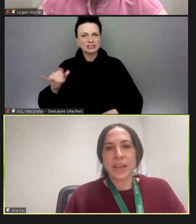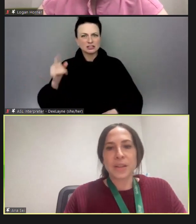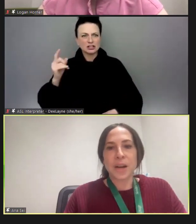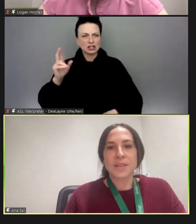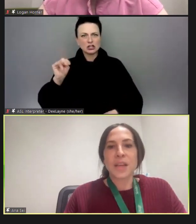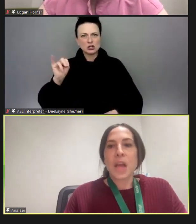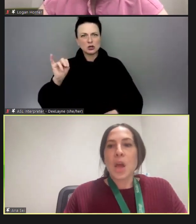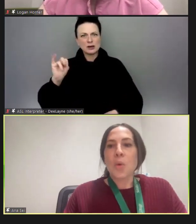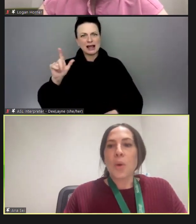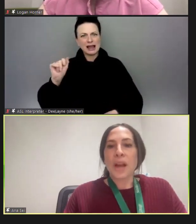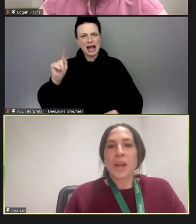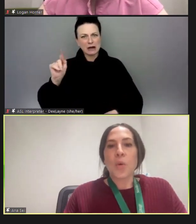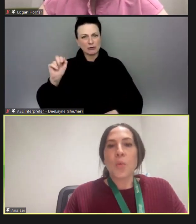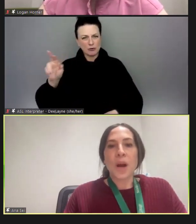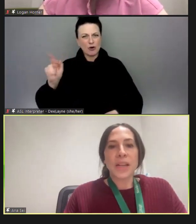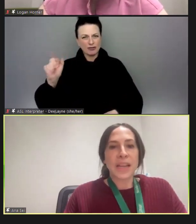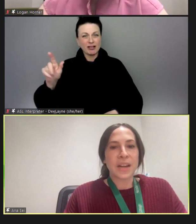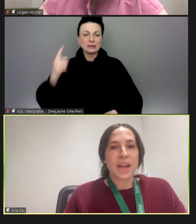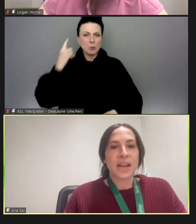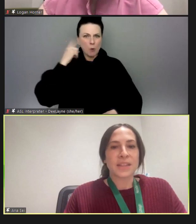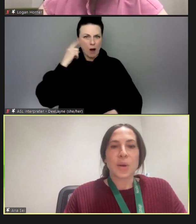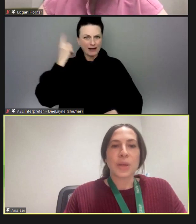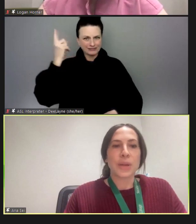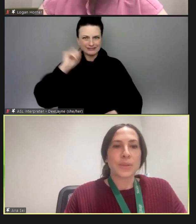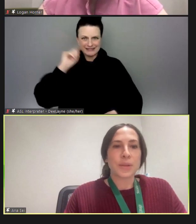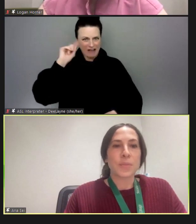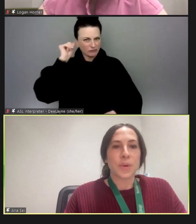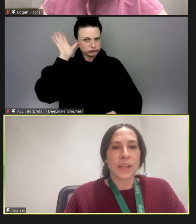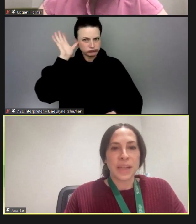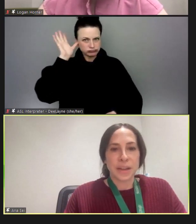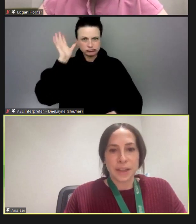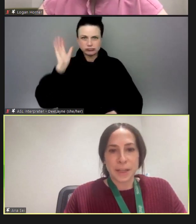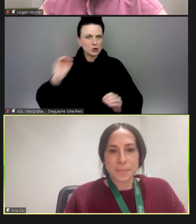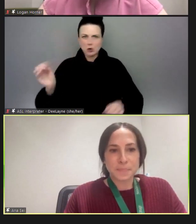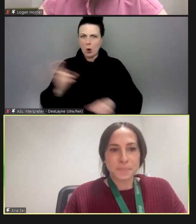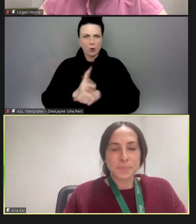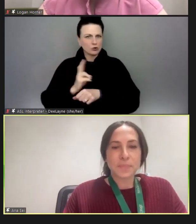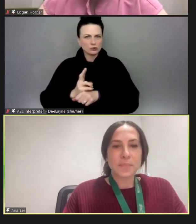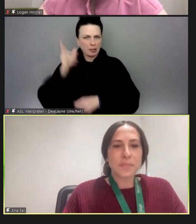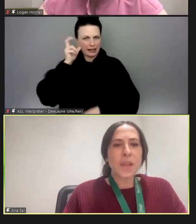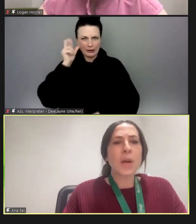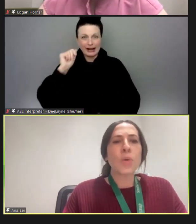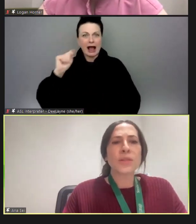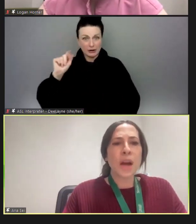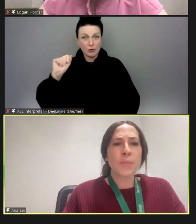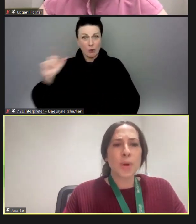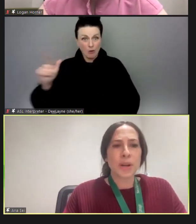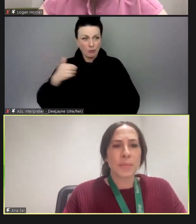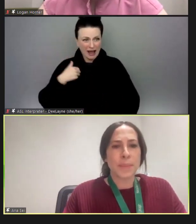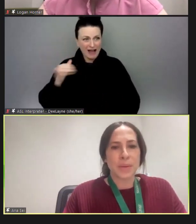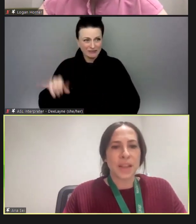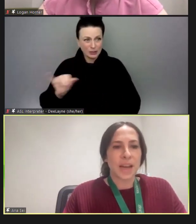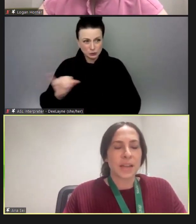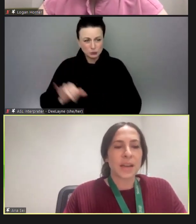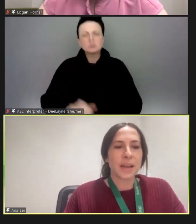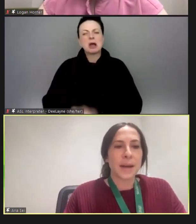loss where one ear has no usable